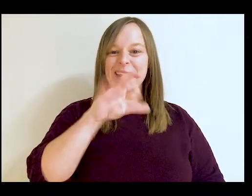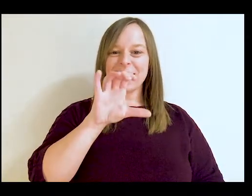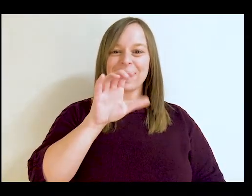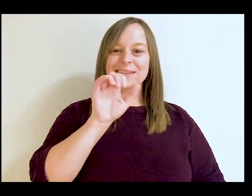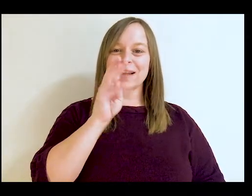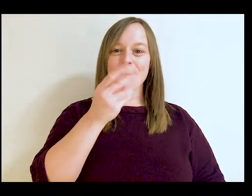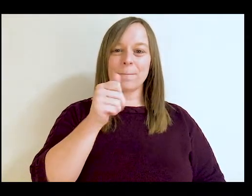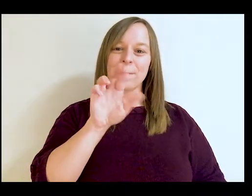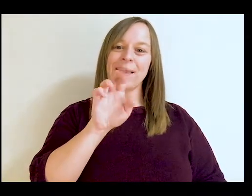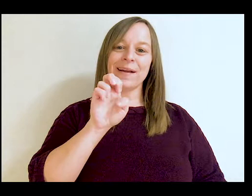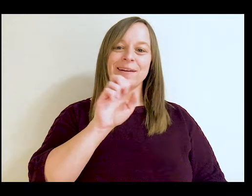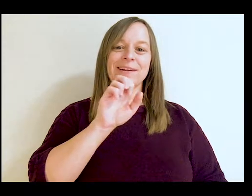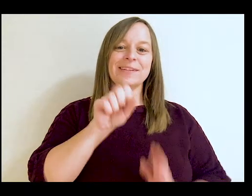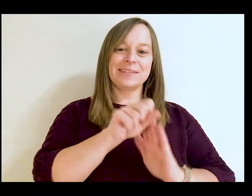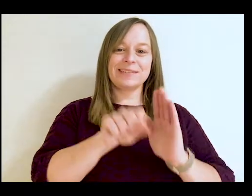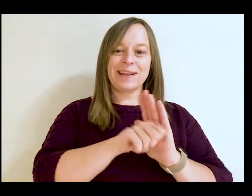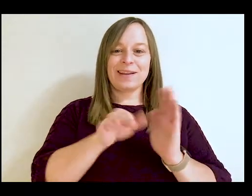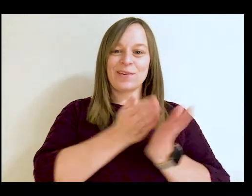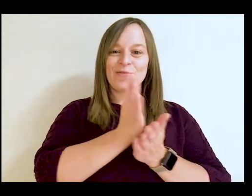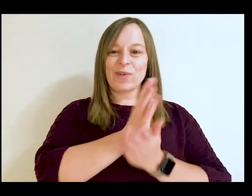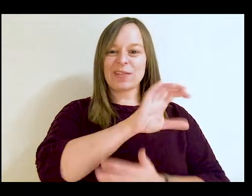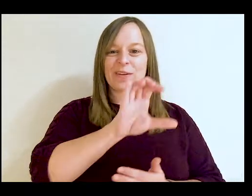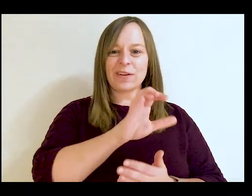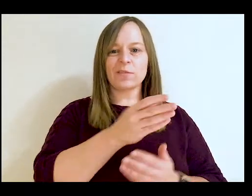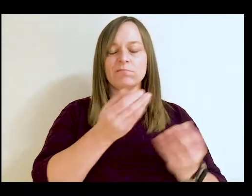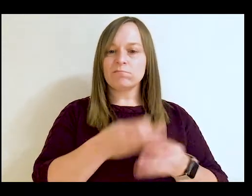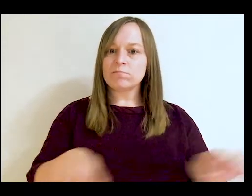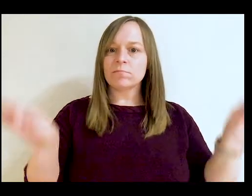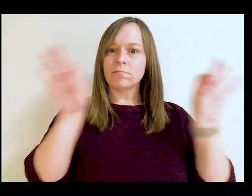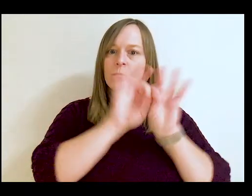State of Rights: Closed Captioned. We are here to bring you information on the